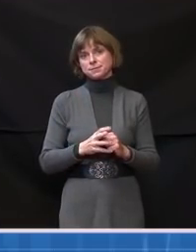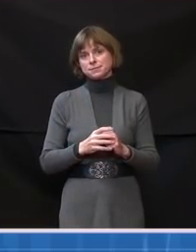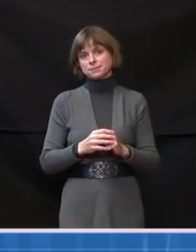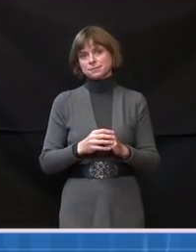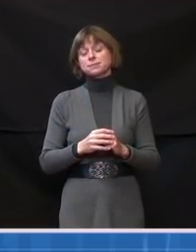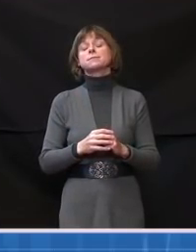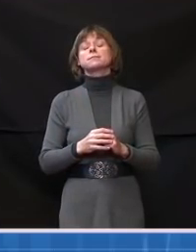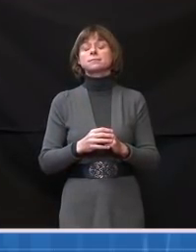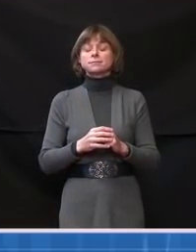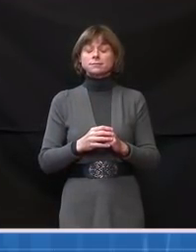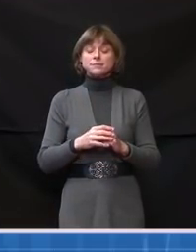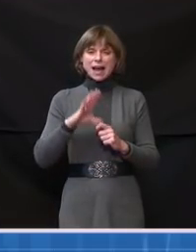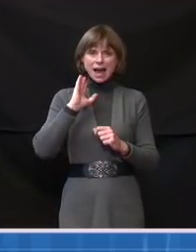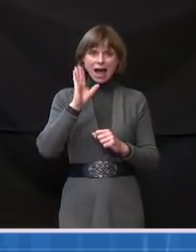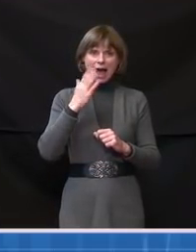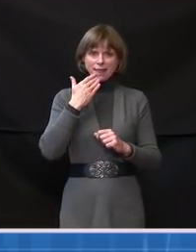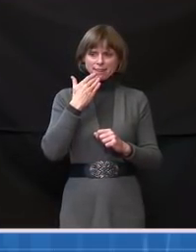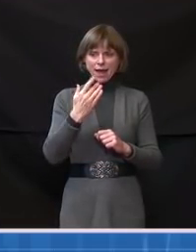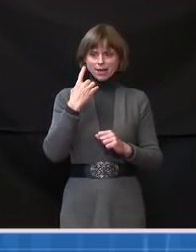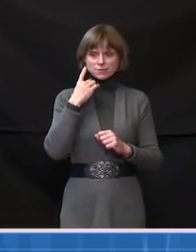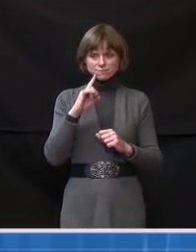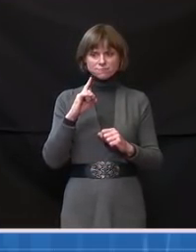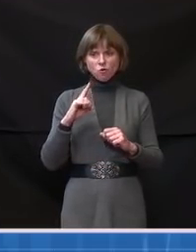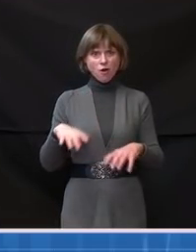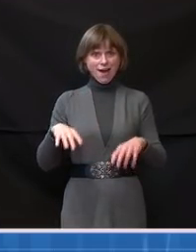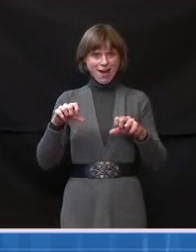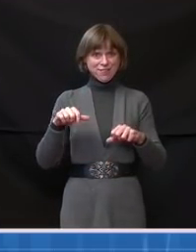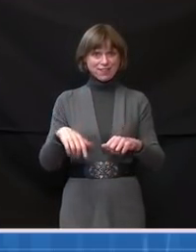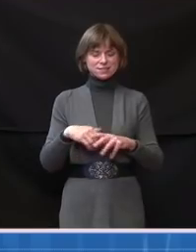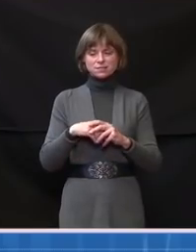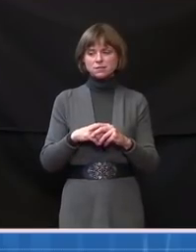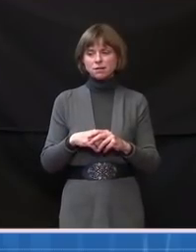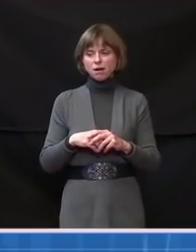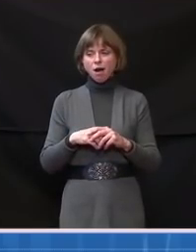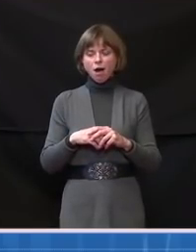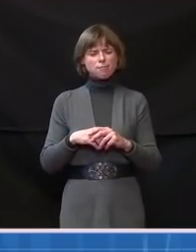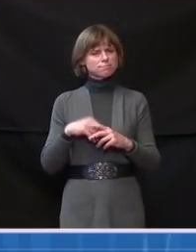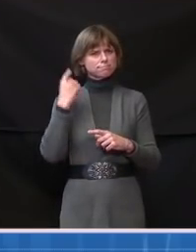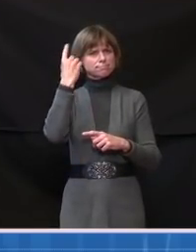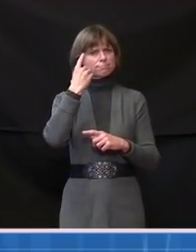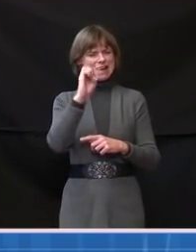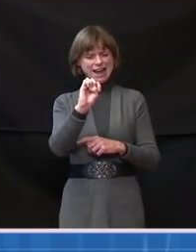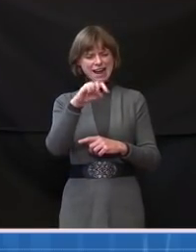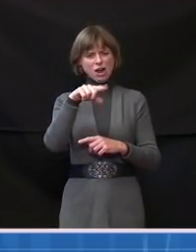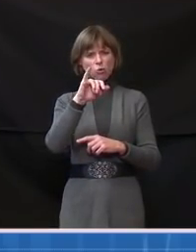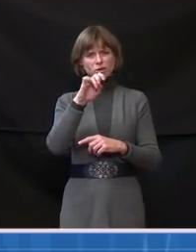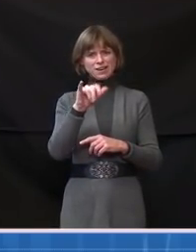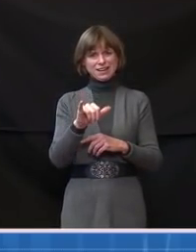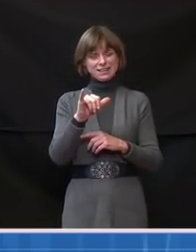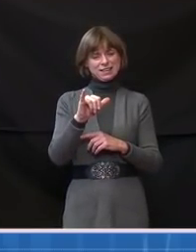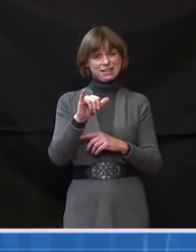The Press: Hi. Well, thanks for having this. I’m just wondering about equity in terms of the Federal Pharmacy Program